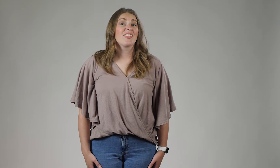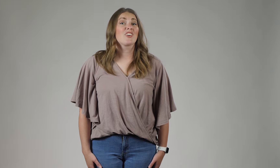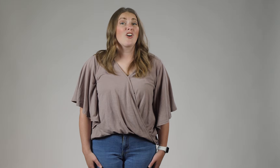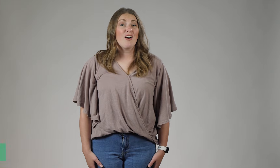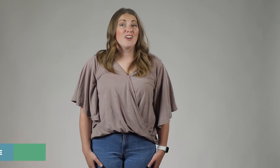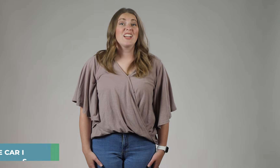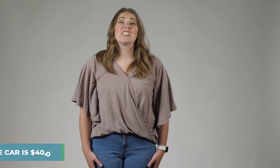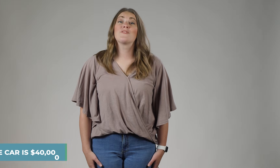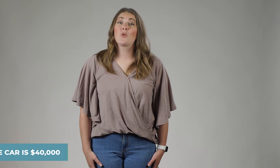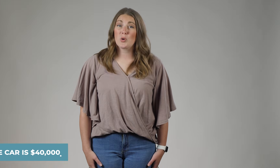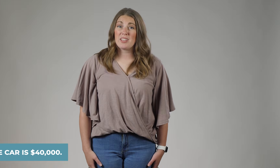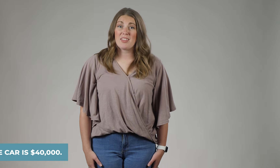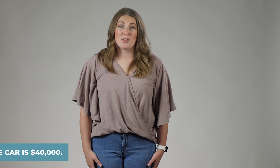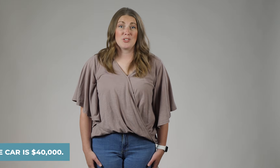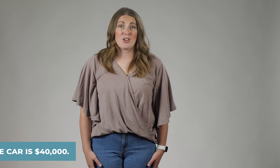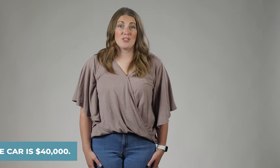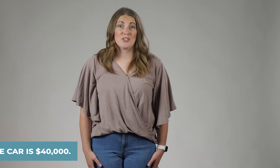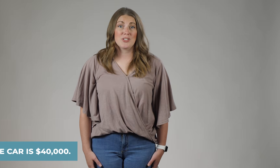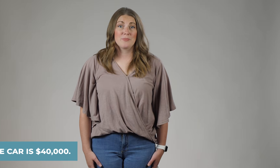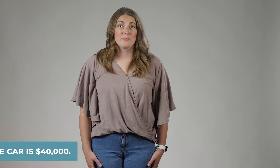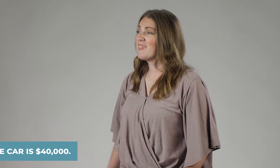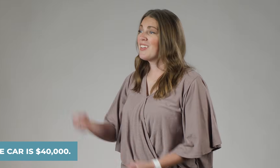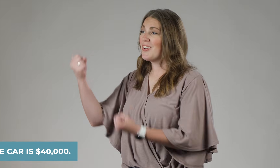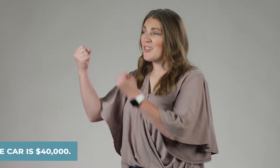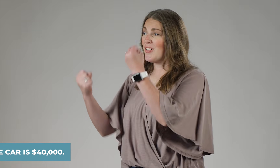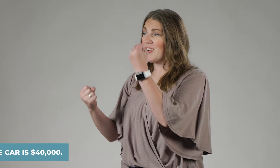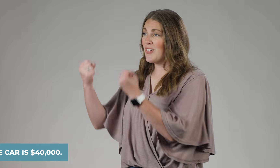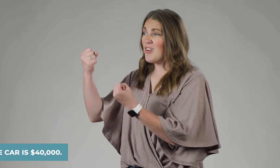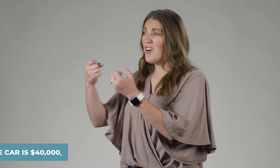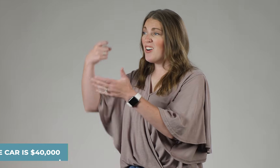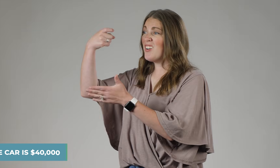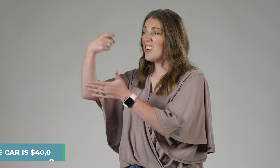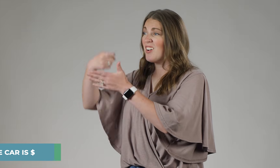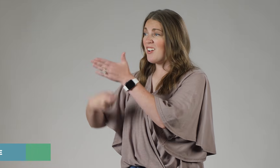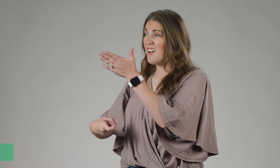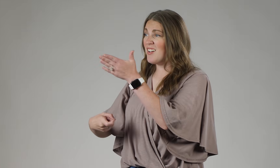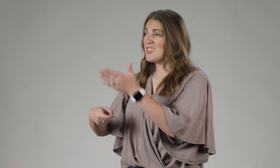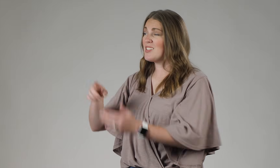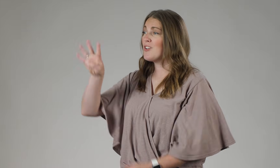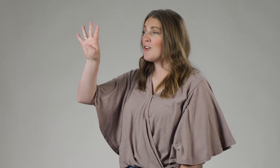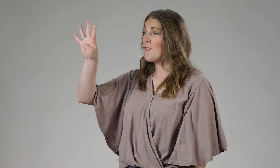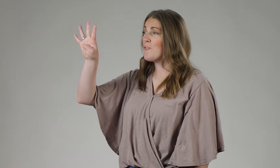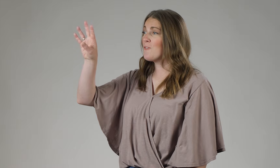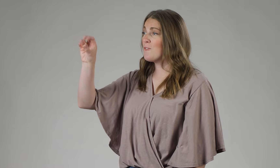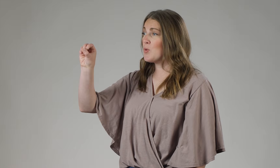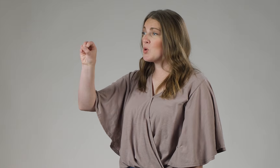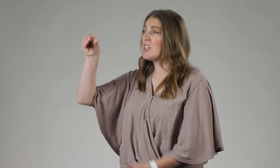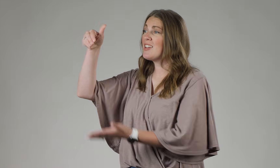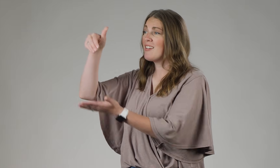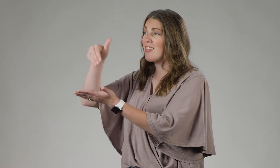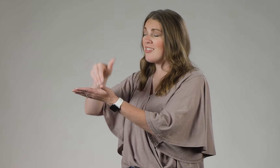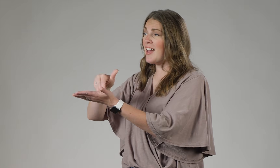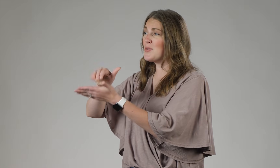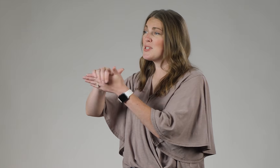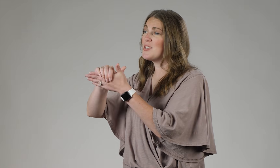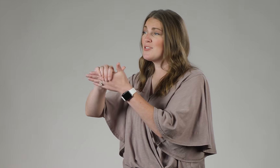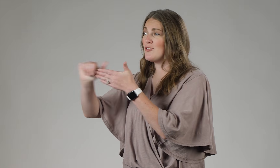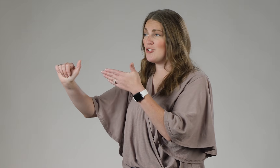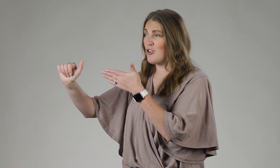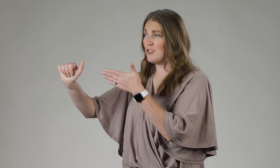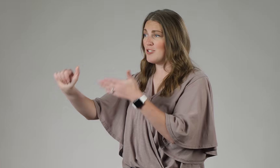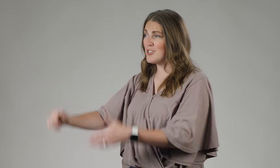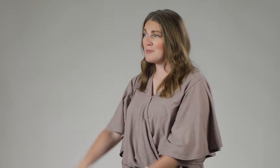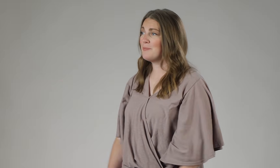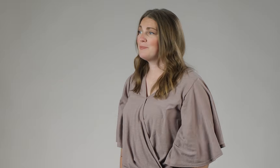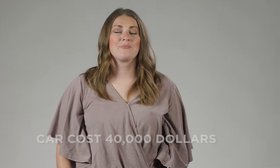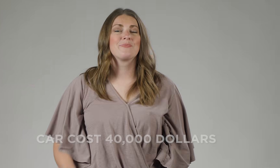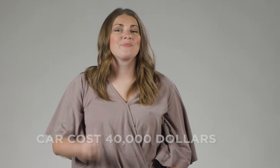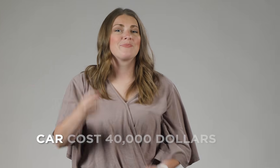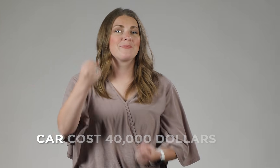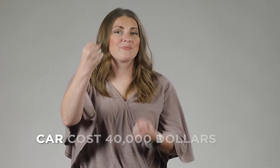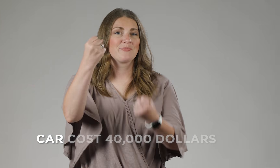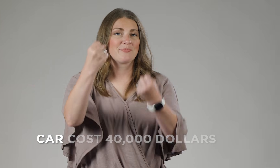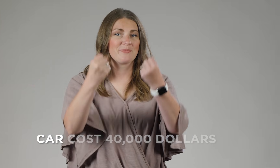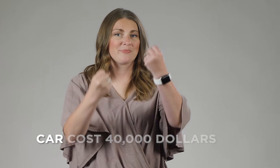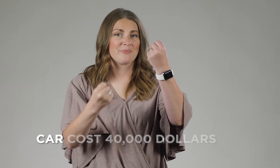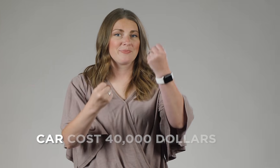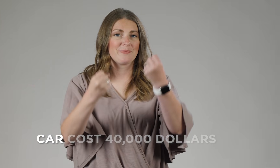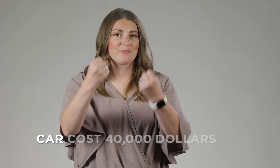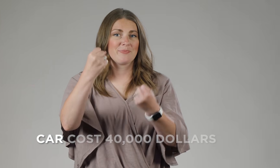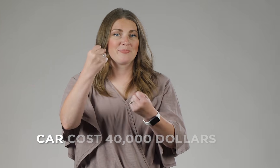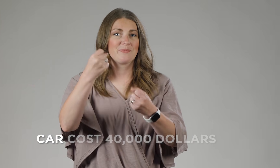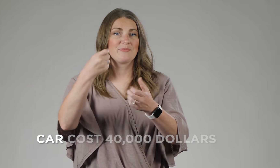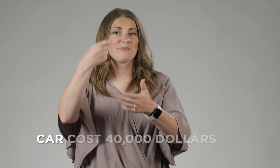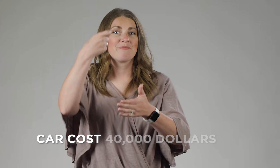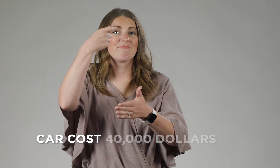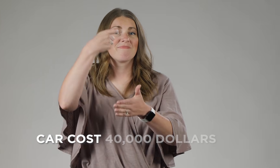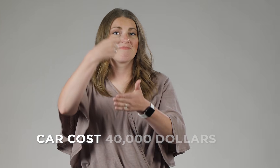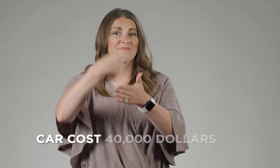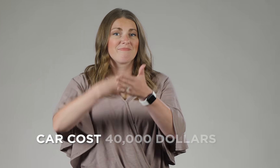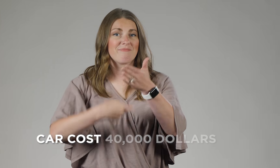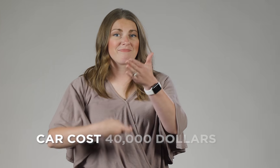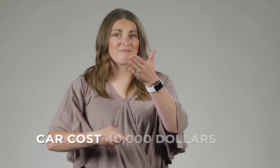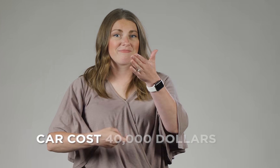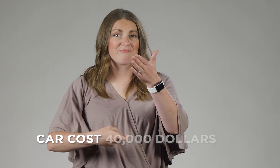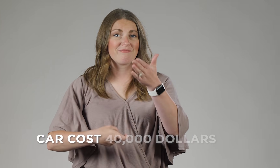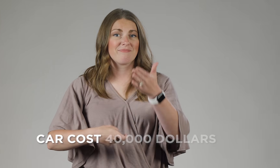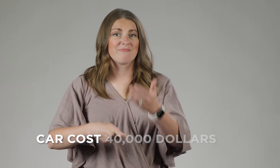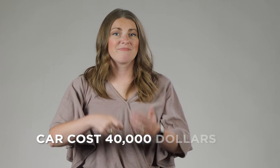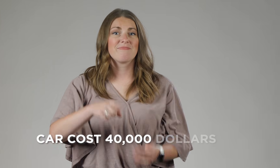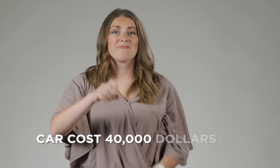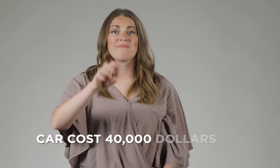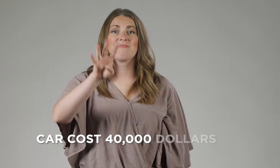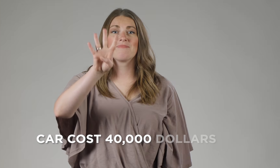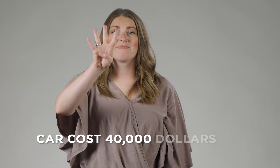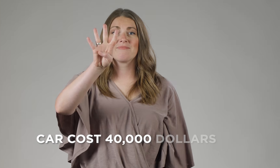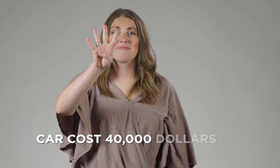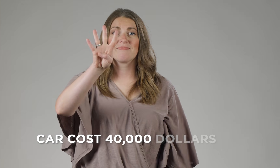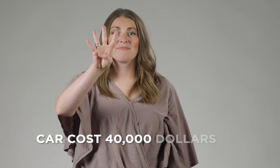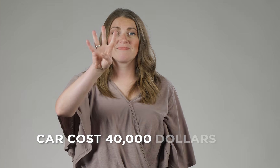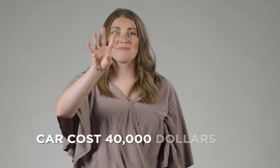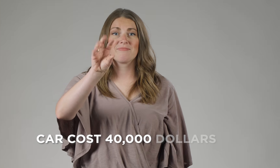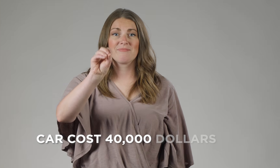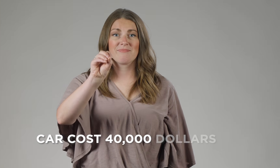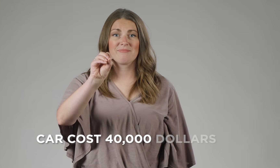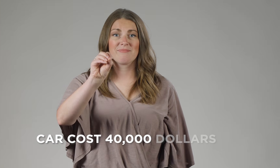The car is forty thousand dollars. Car cost forty-thousand dollars.